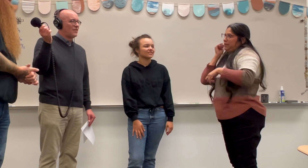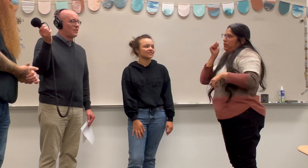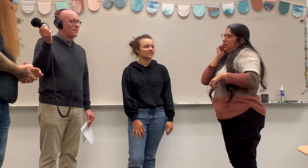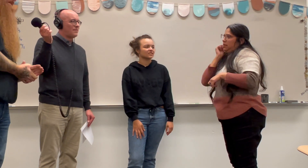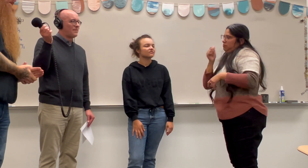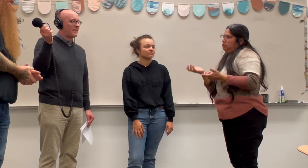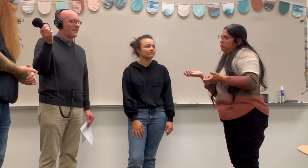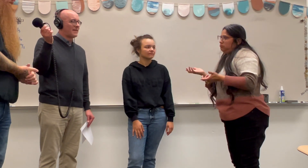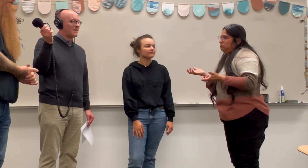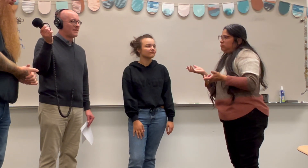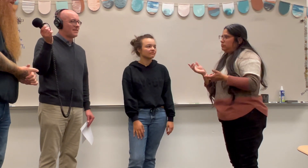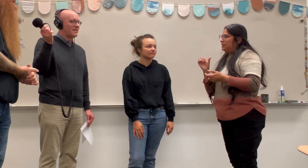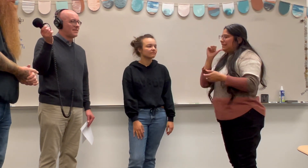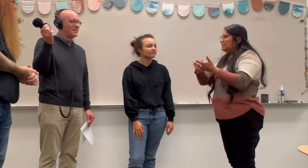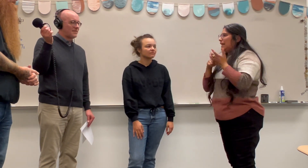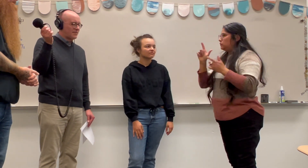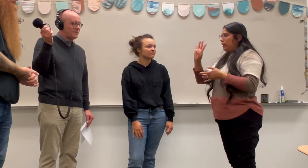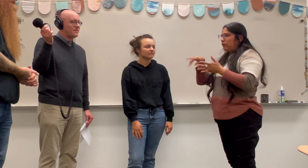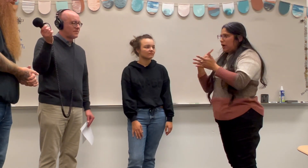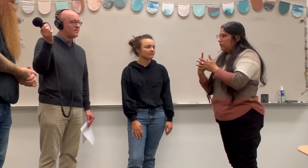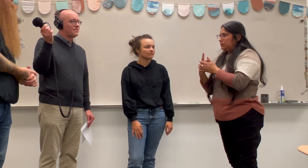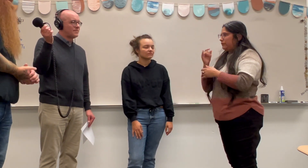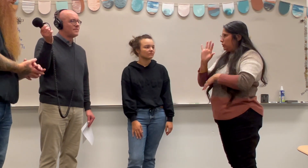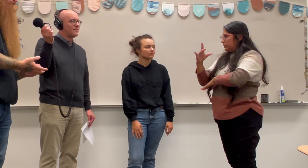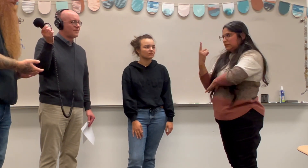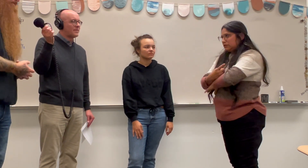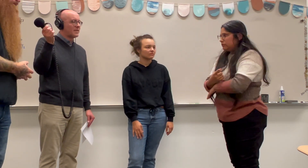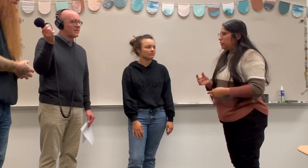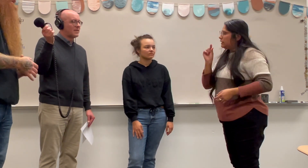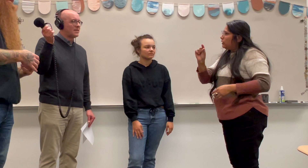it does take a little bit of time every day it doesn't take a 24-hour period it doesn't